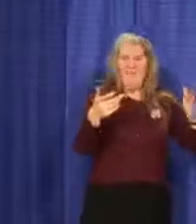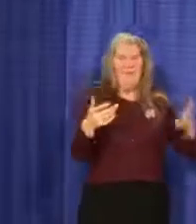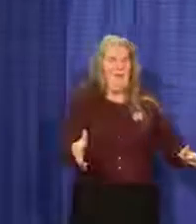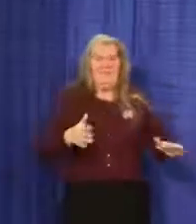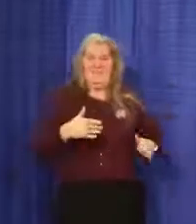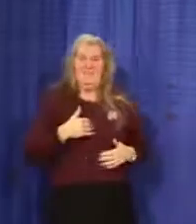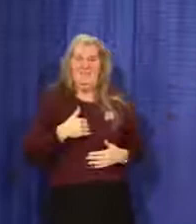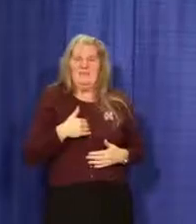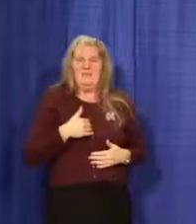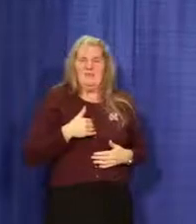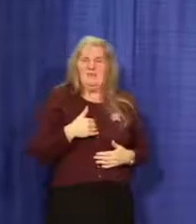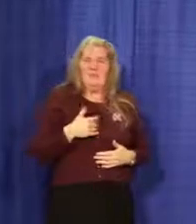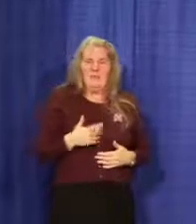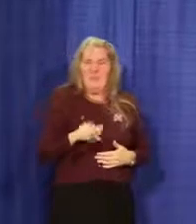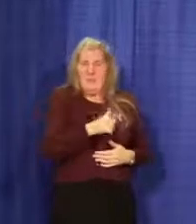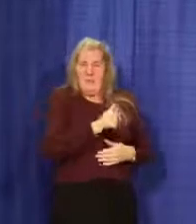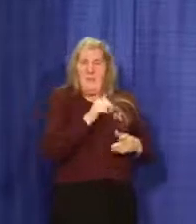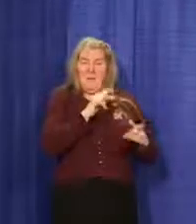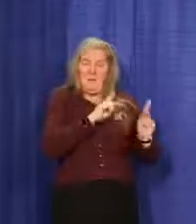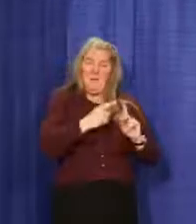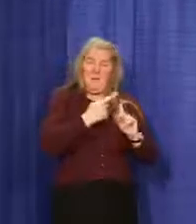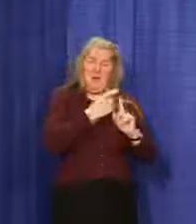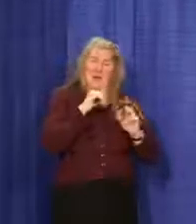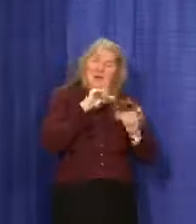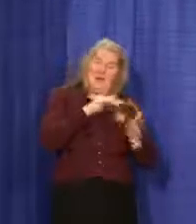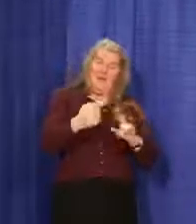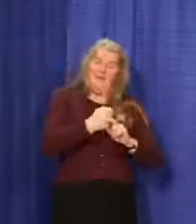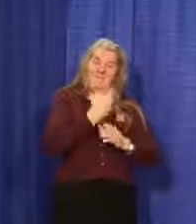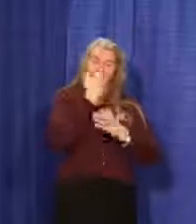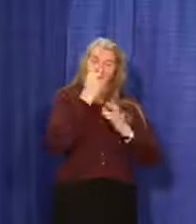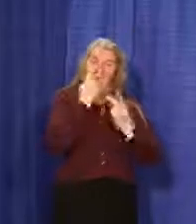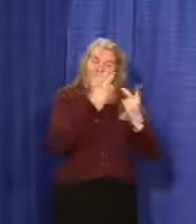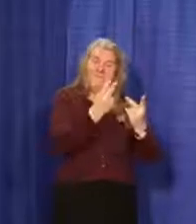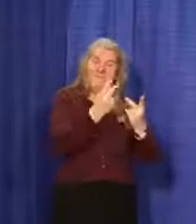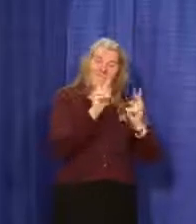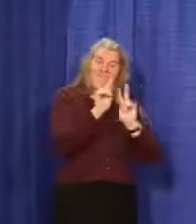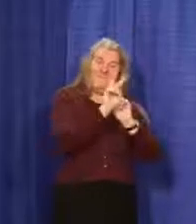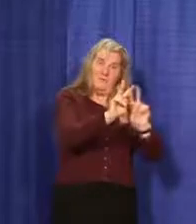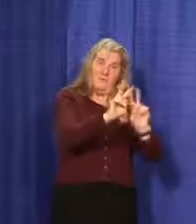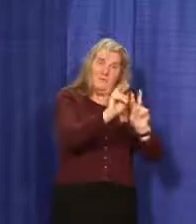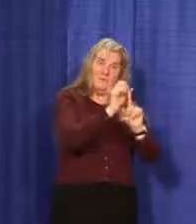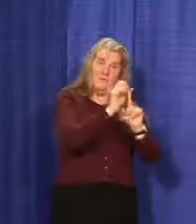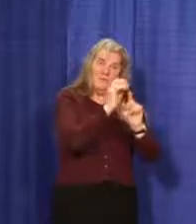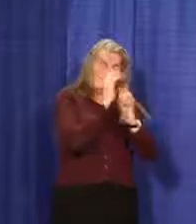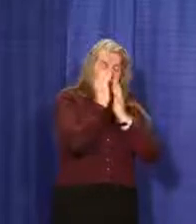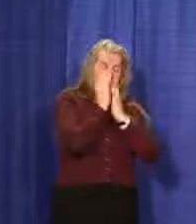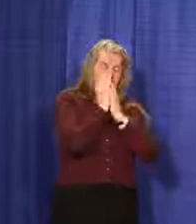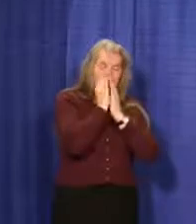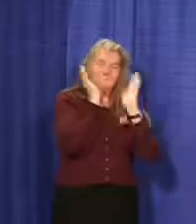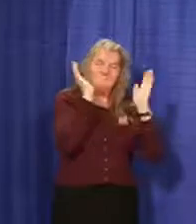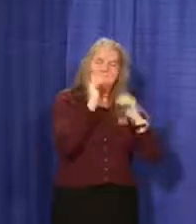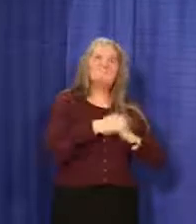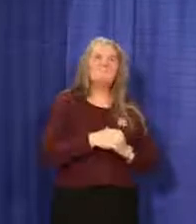when attending a service for someone else. Let's review why funerals are higher risk.